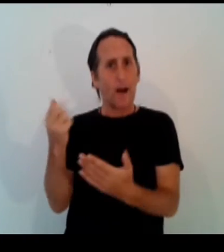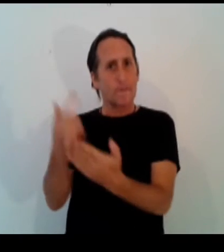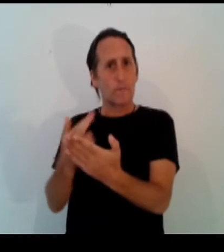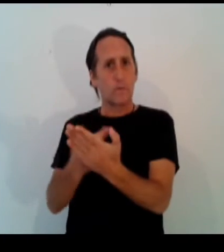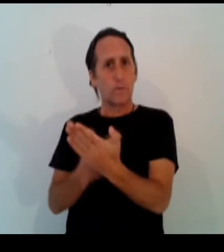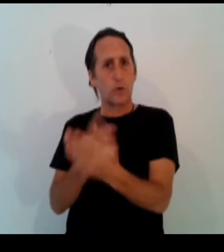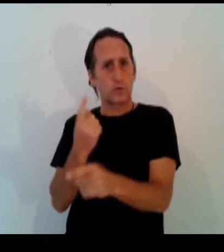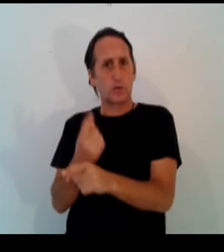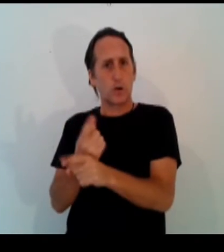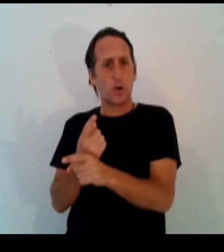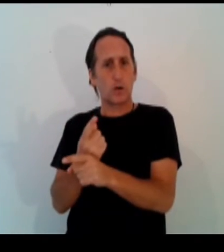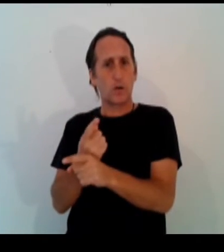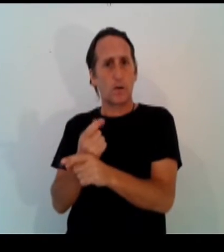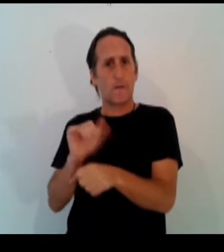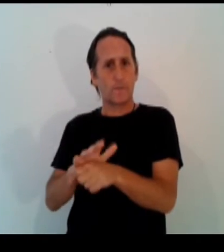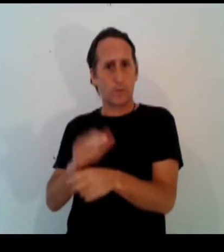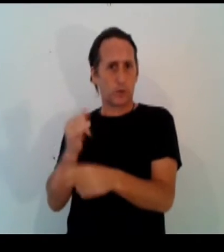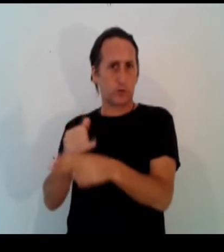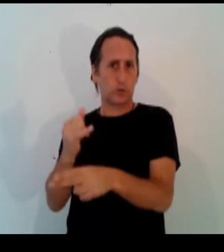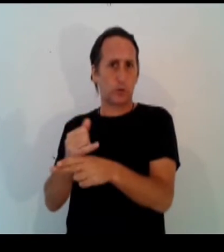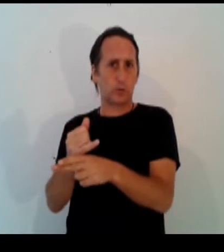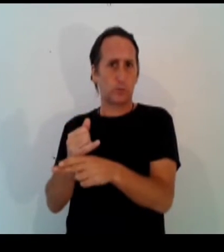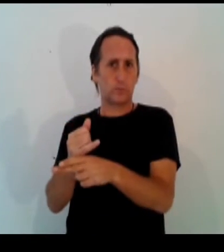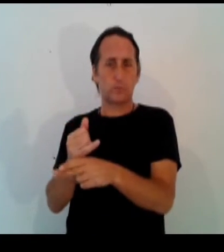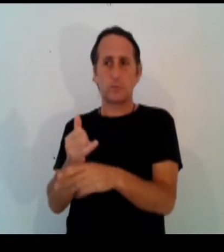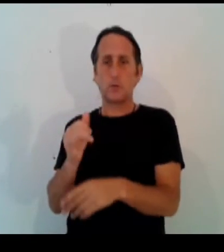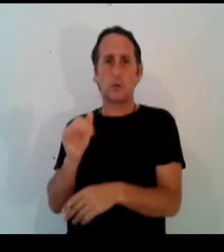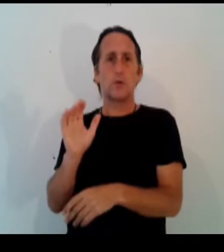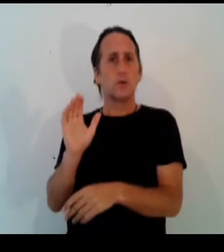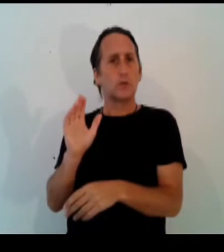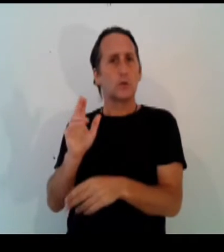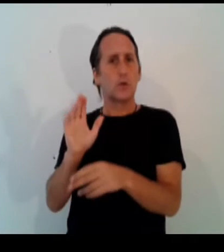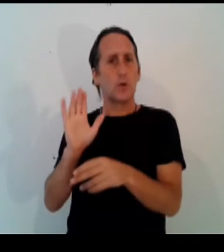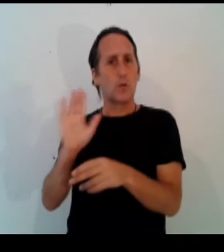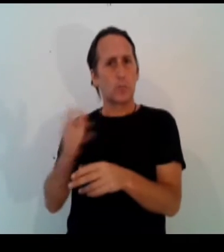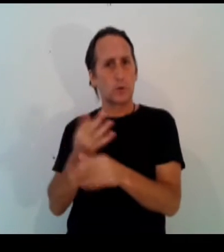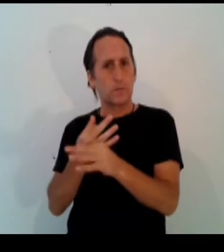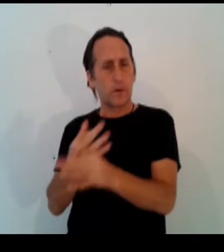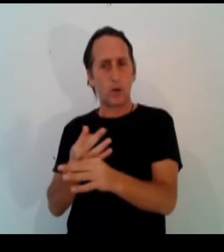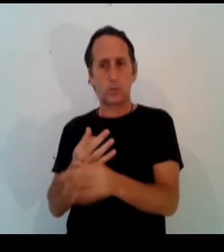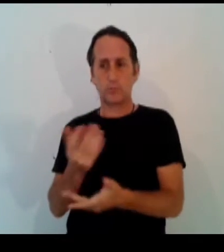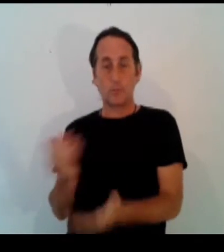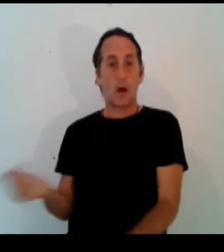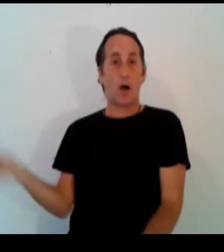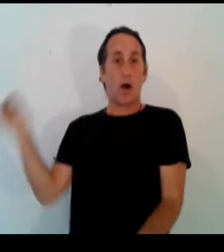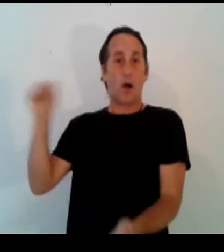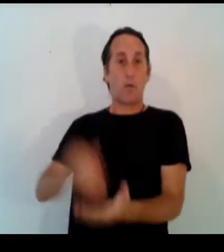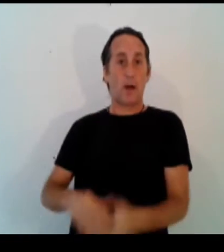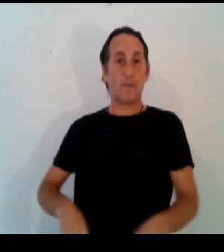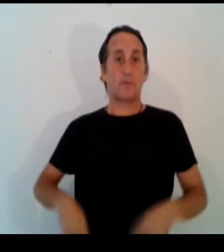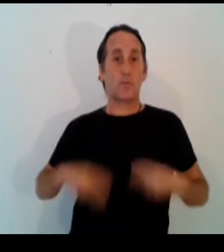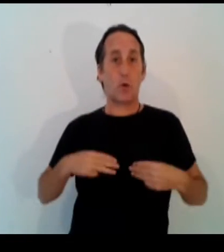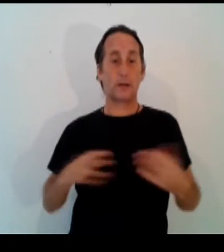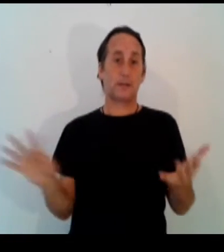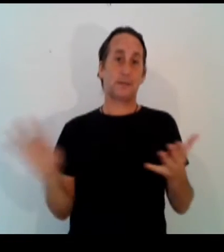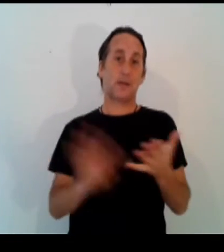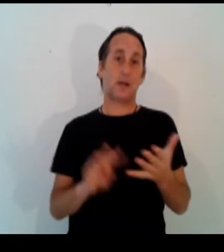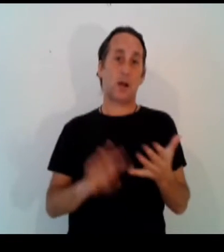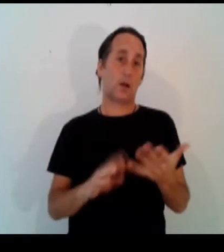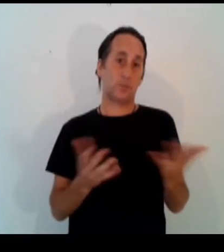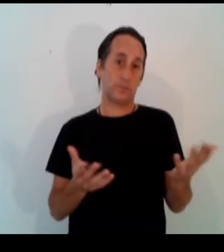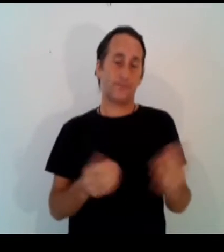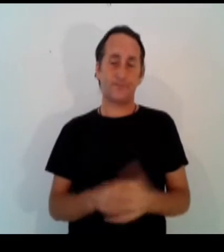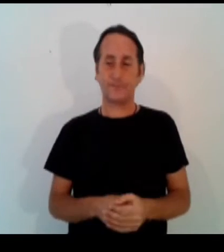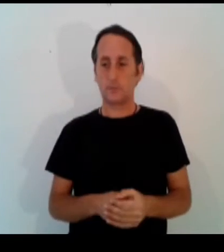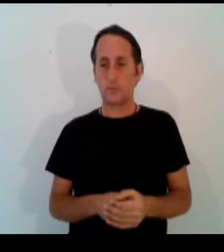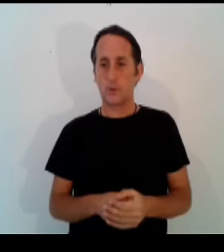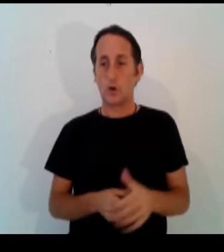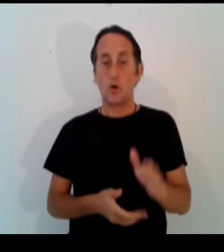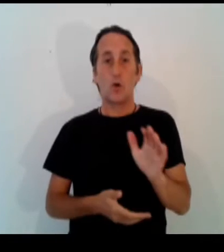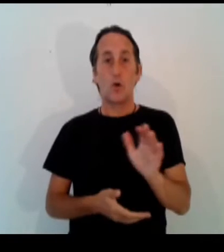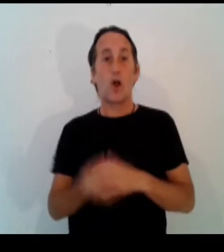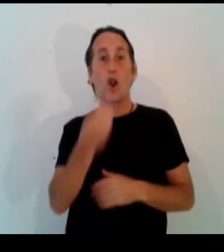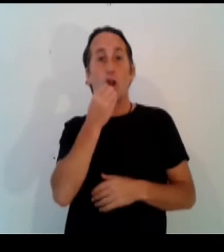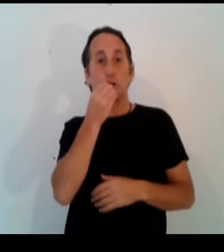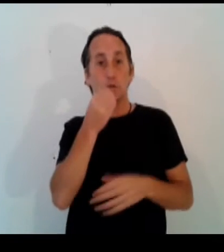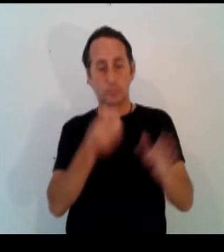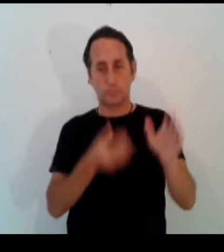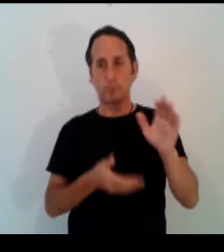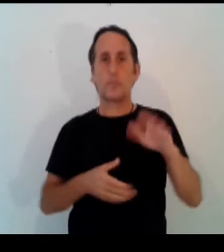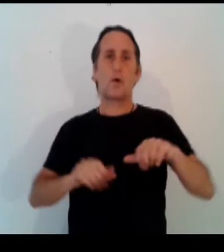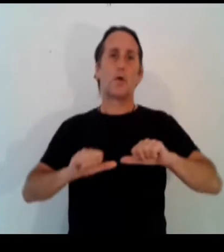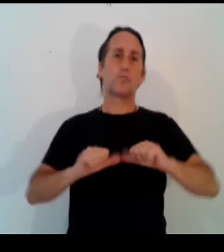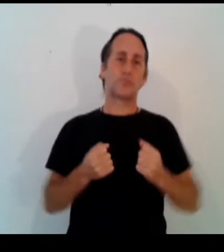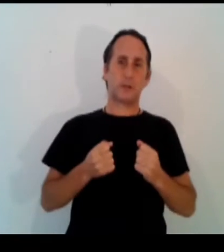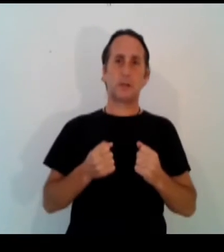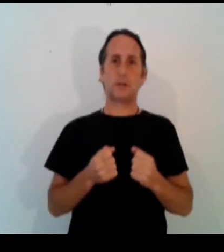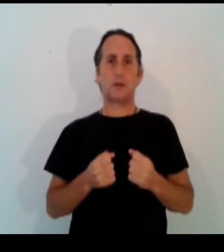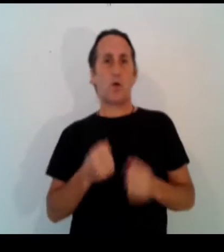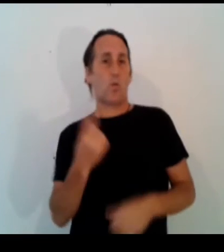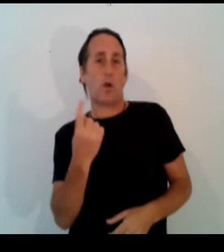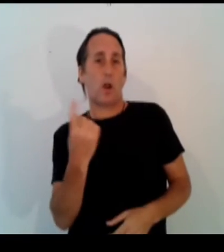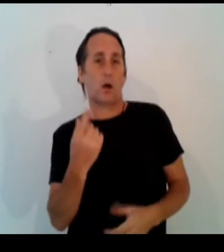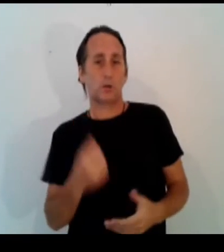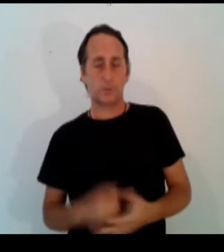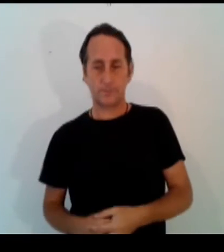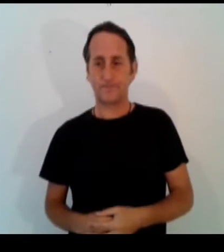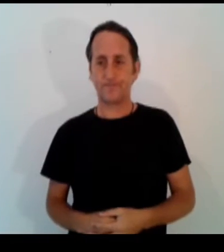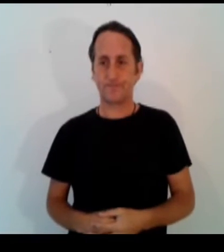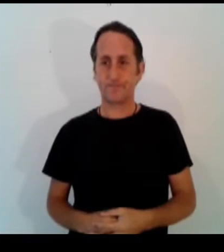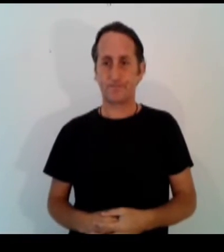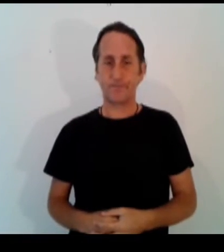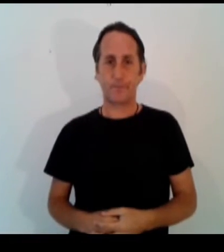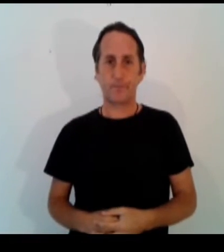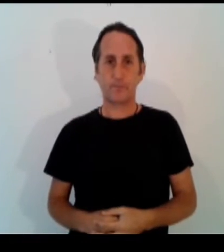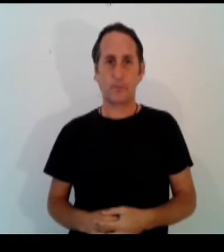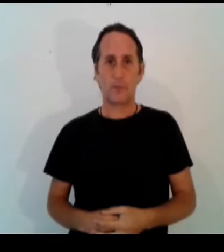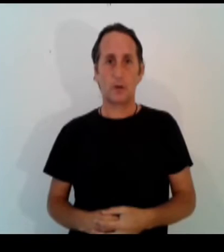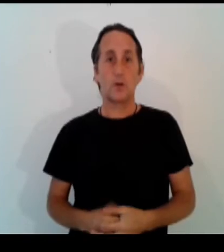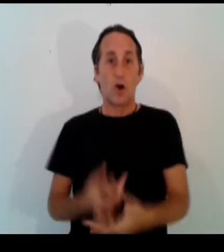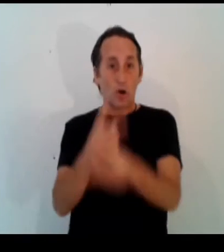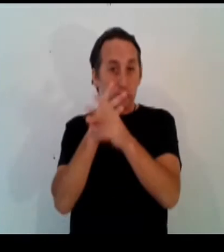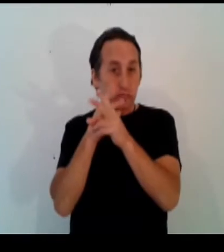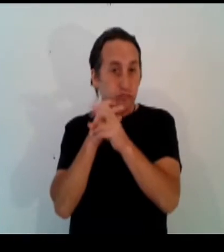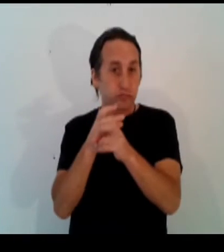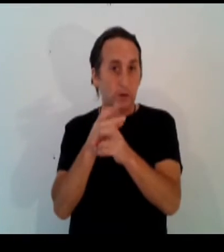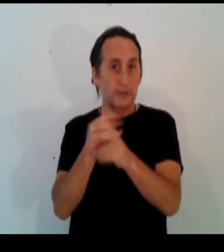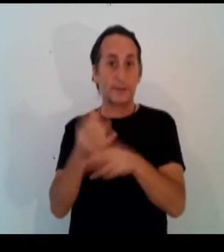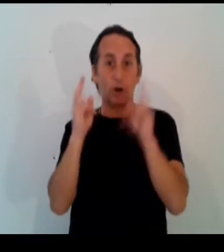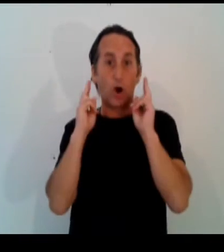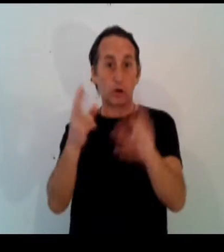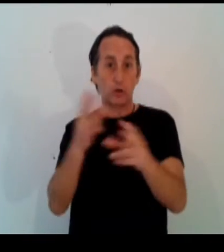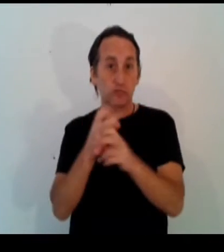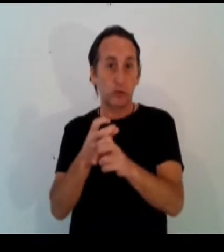You have specific rules in school that you must follow, you arrive for example at 9am in the morning, go for lunch at whatever, 1pm, you don't run in the corridor